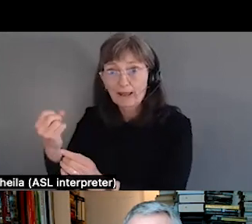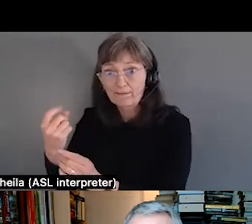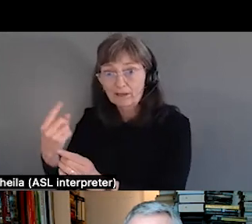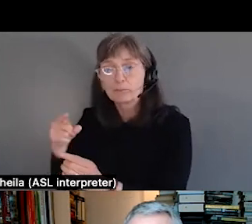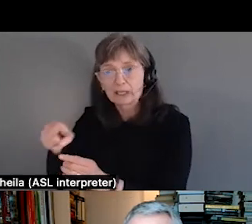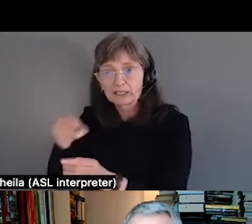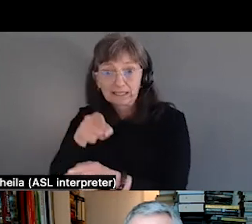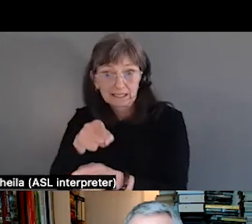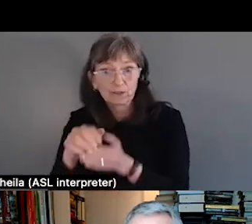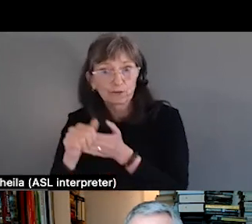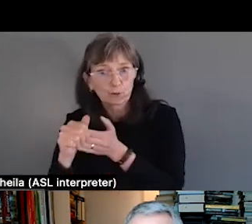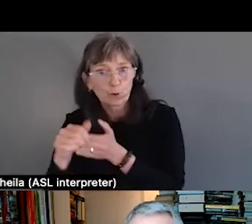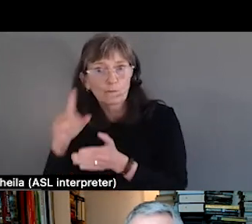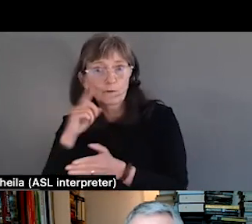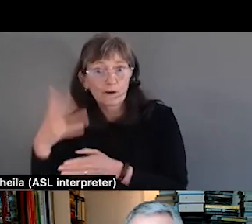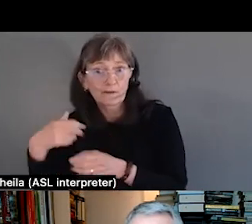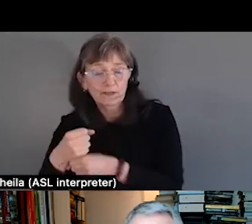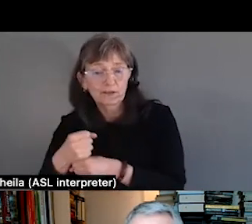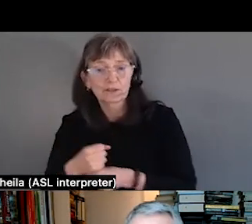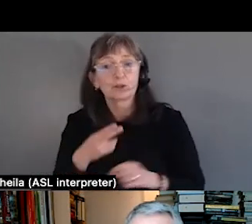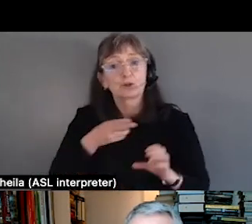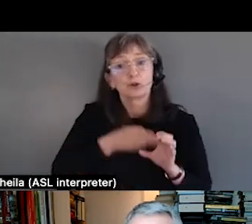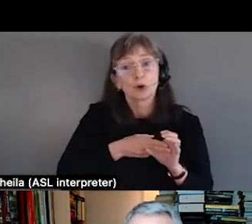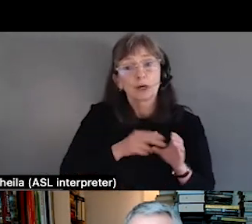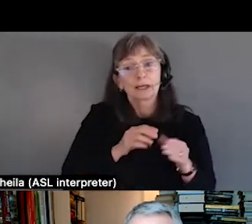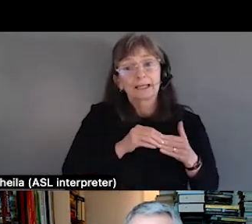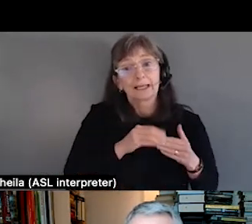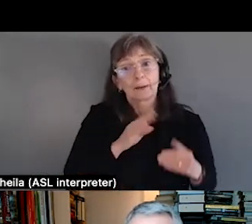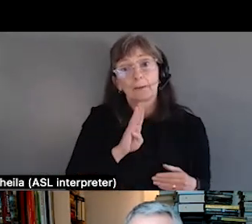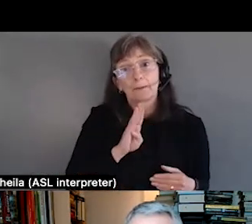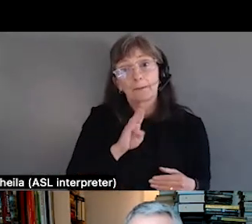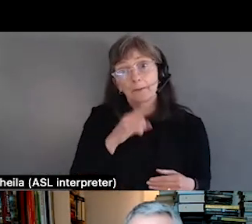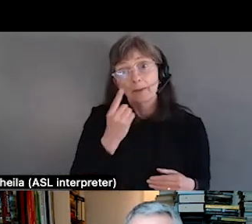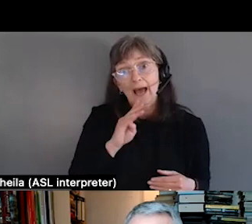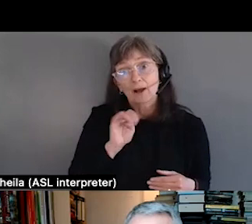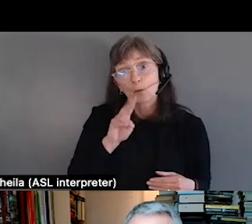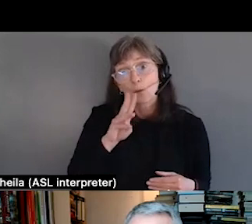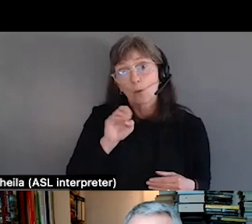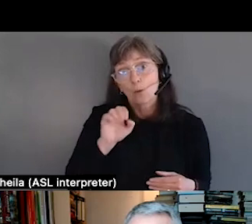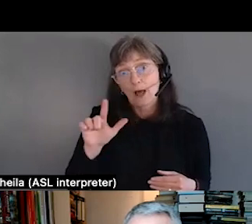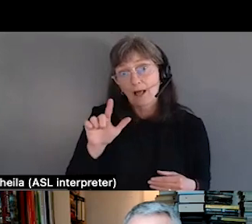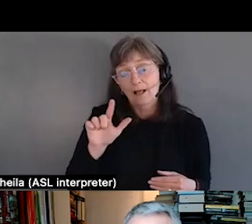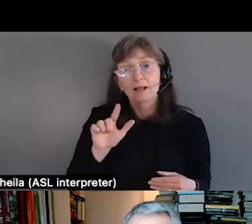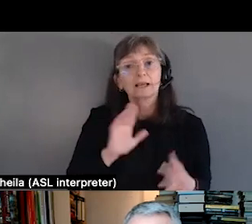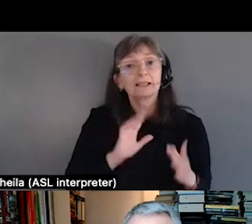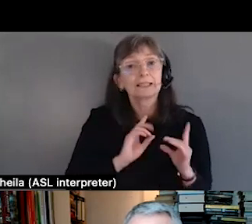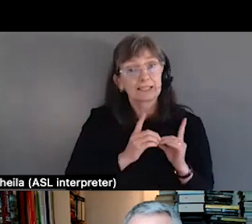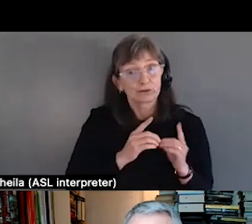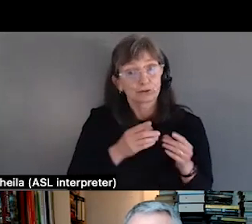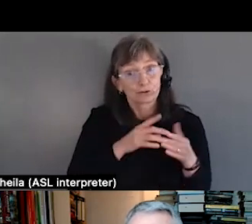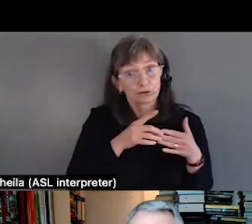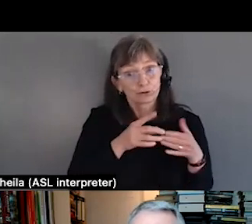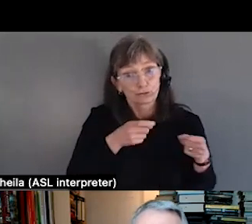UK's leading independent book seller Blackwell's as digital director in 2015 until its acquisition